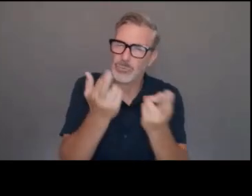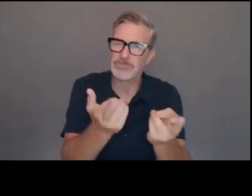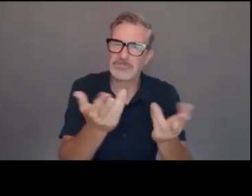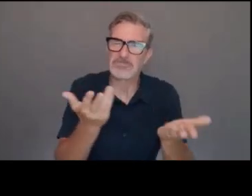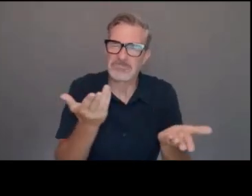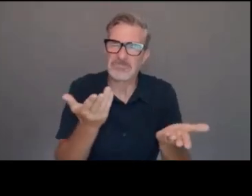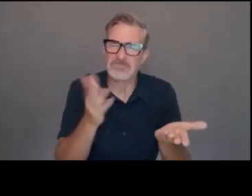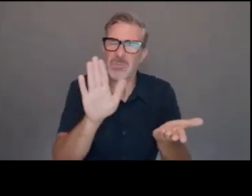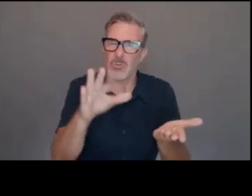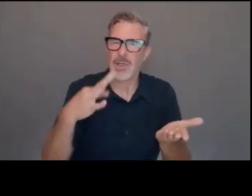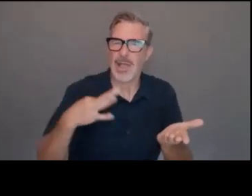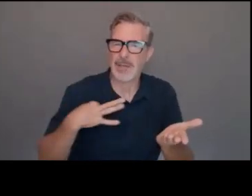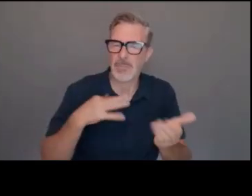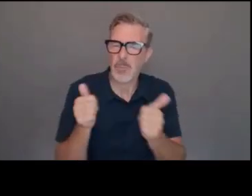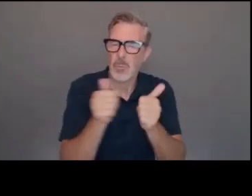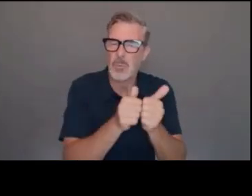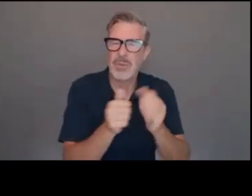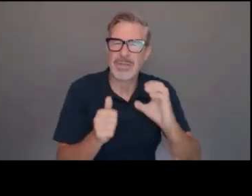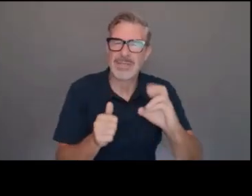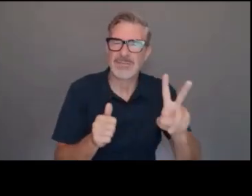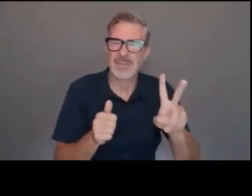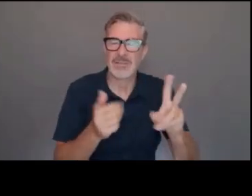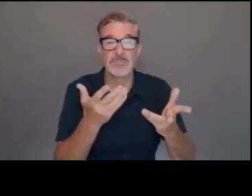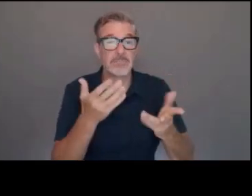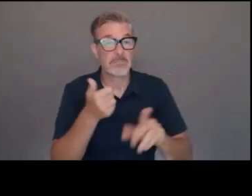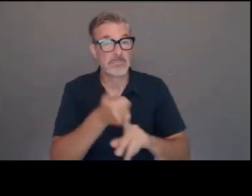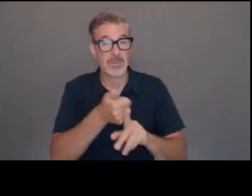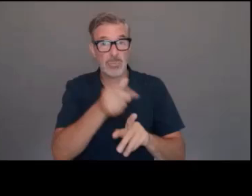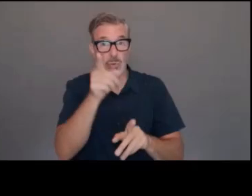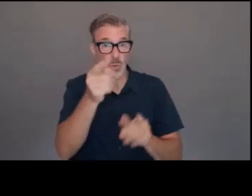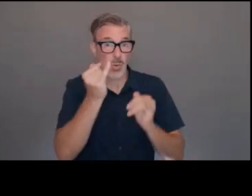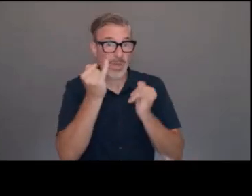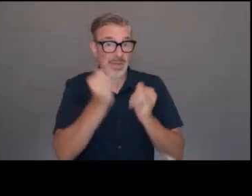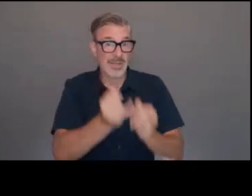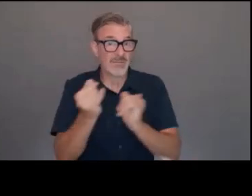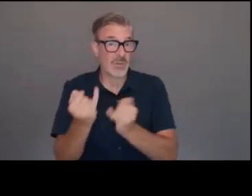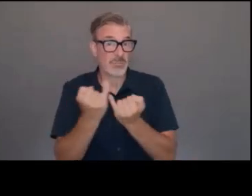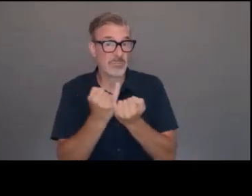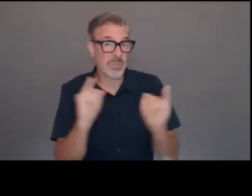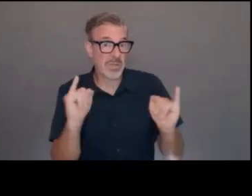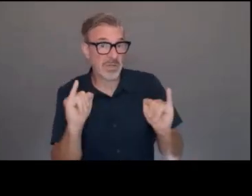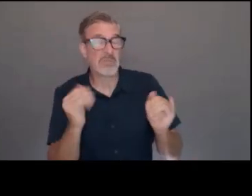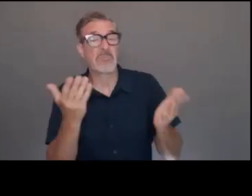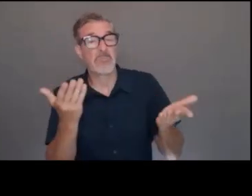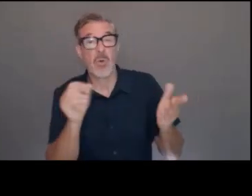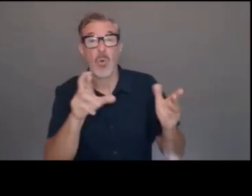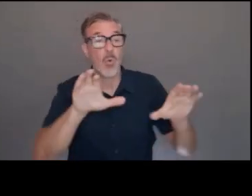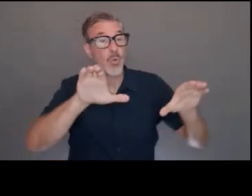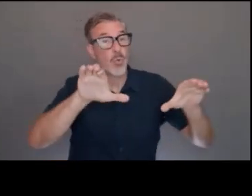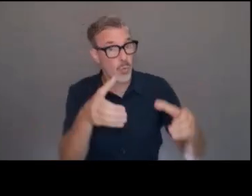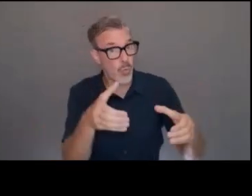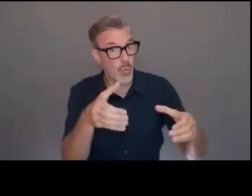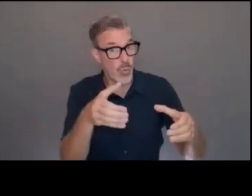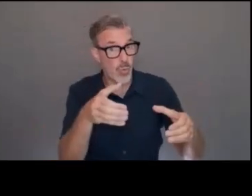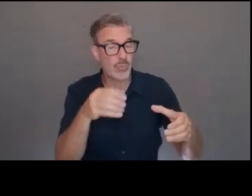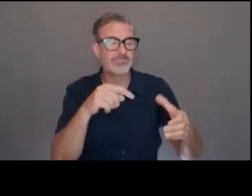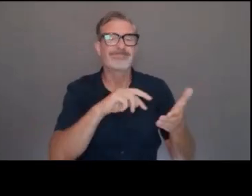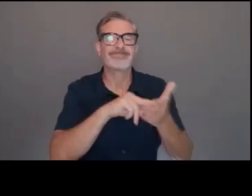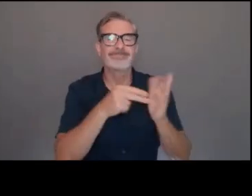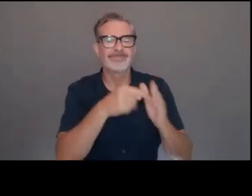If they're an individual, then they'll submit their own CV. If they're a group, it could result in multiple CVs of participating members in the group.